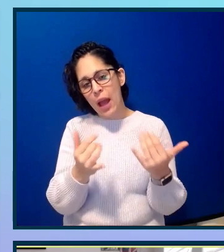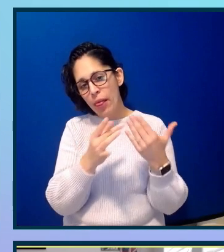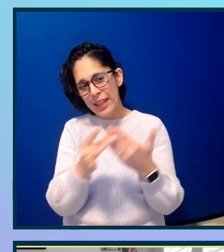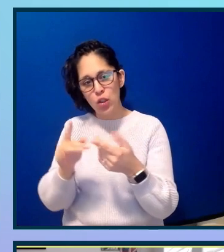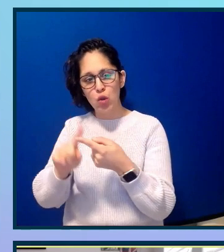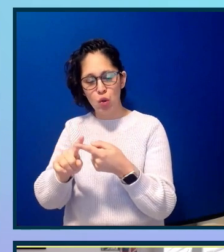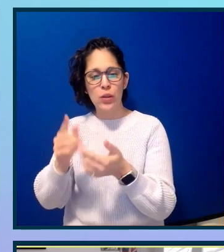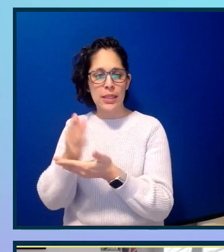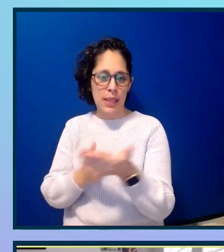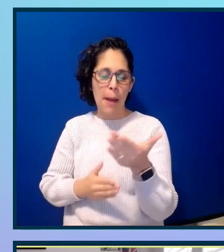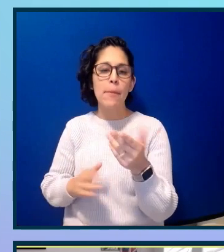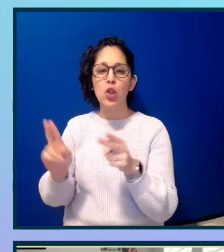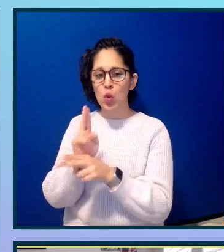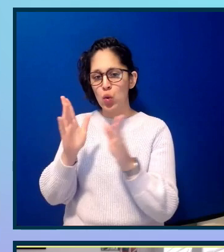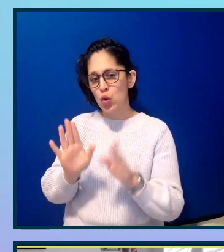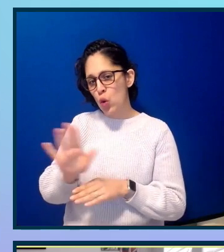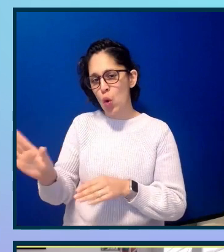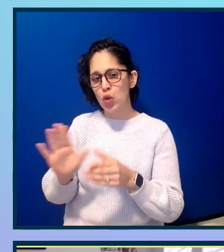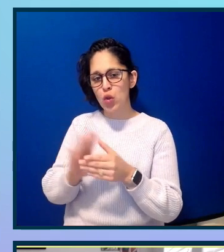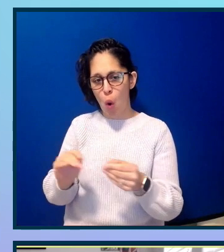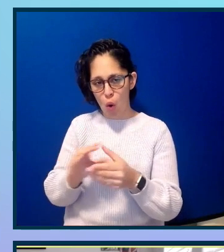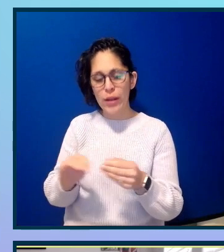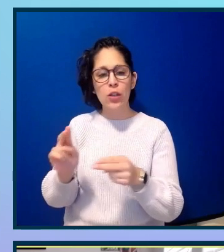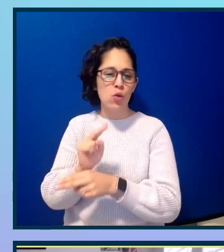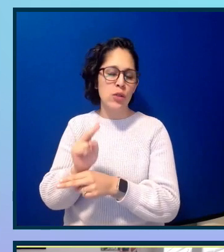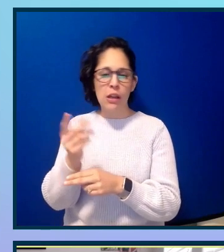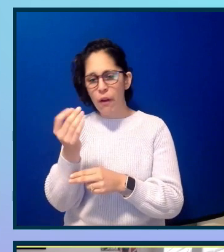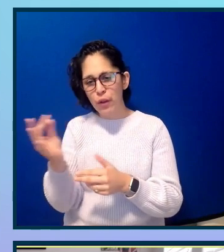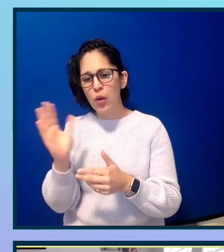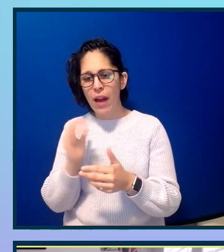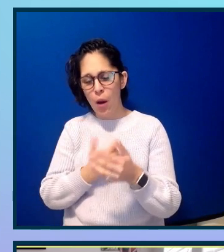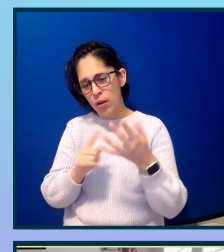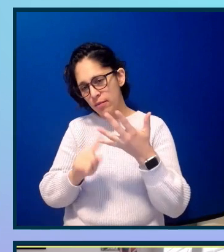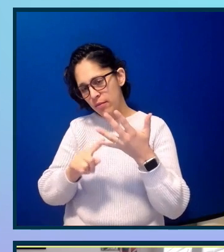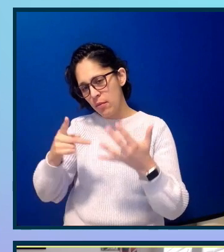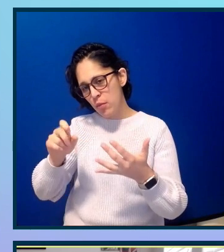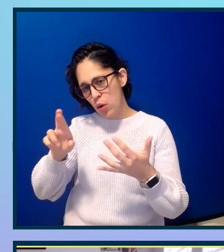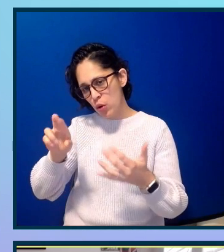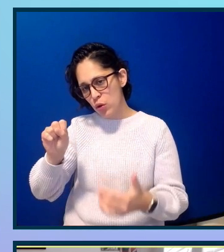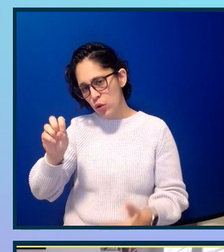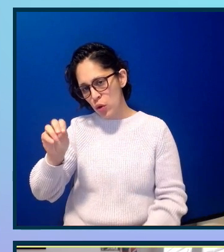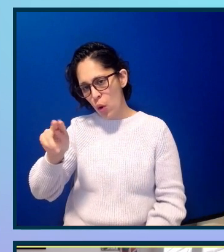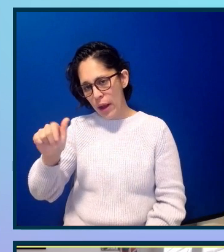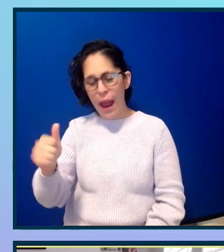sorry, some user stories using a couple of our personas. I have three, three sample user stories to go into.